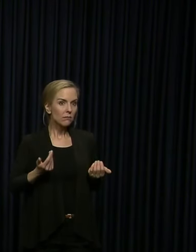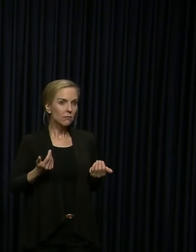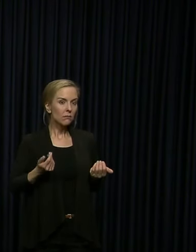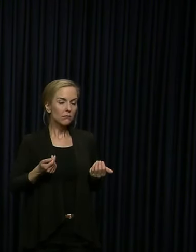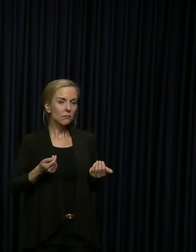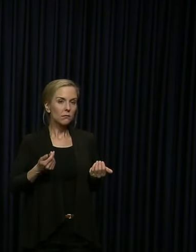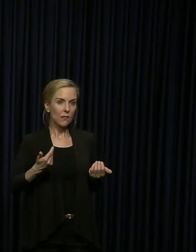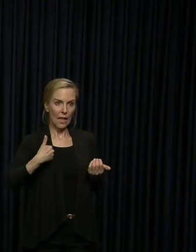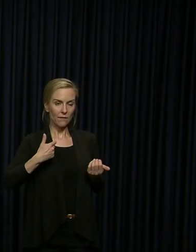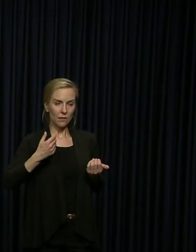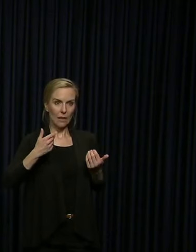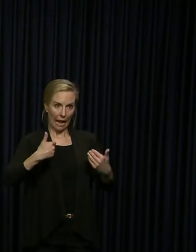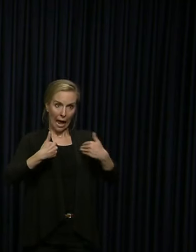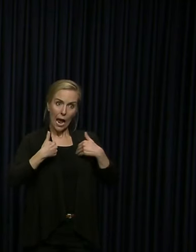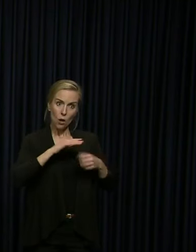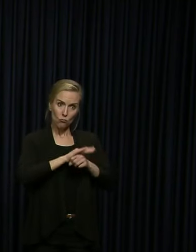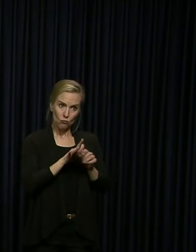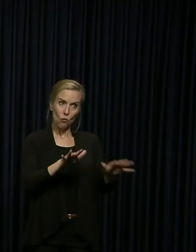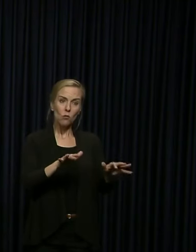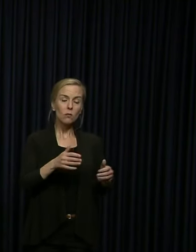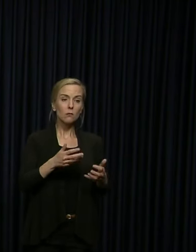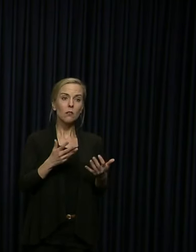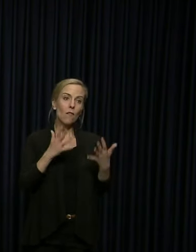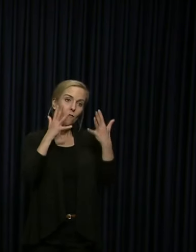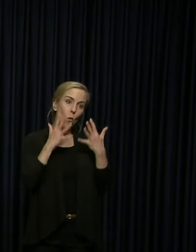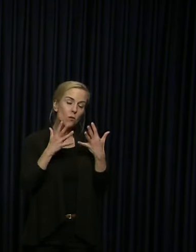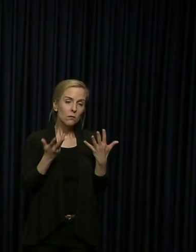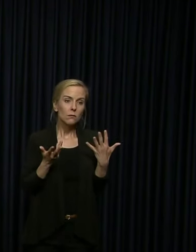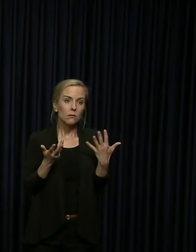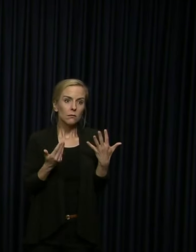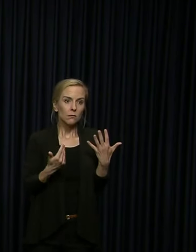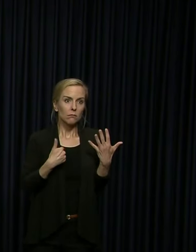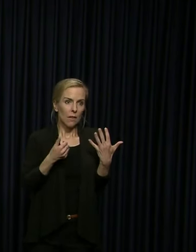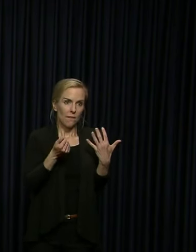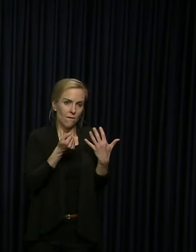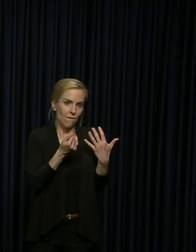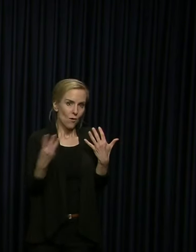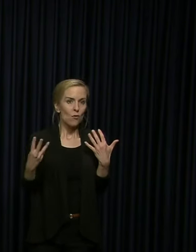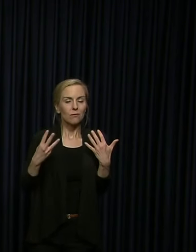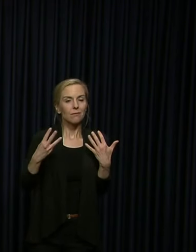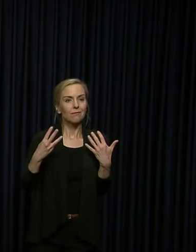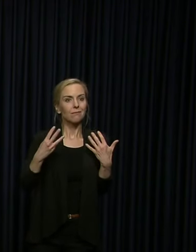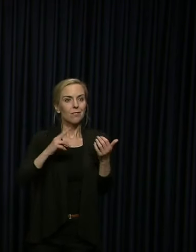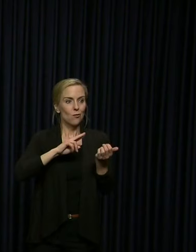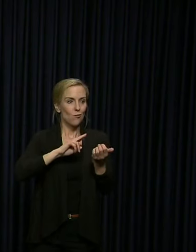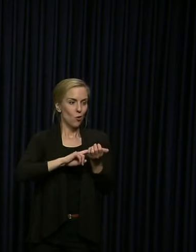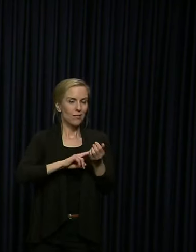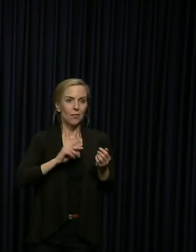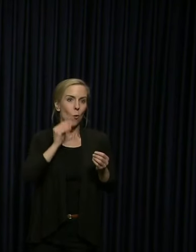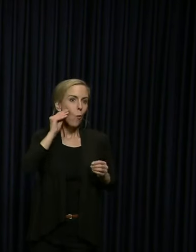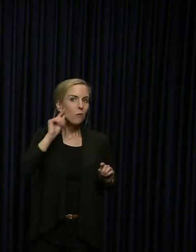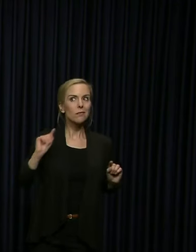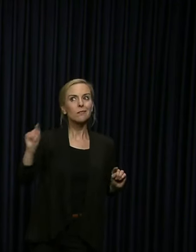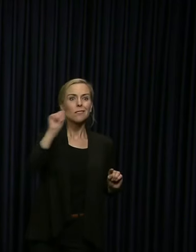THAT. AND EVERY DAY WE THINK ABOUT WHAT STEPS WE CAN TAKE AT THE